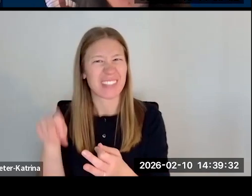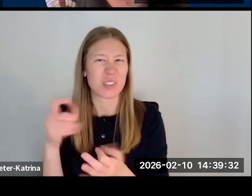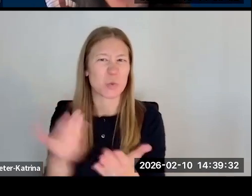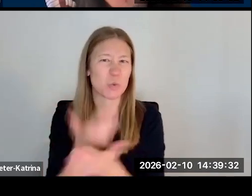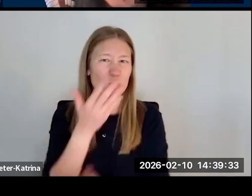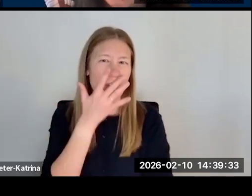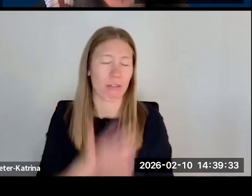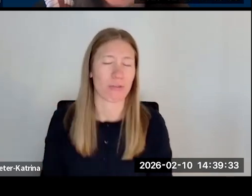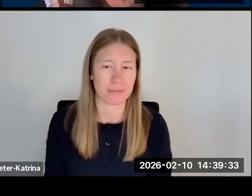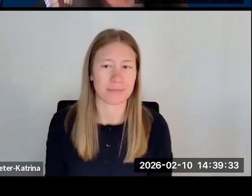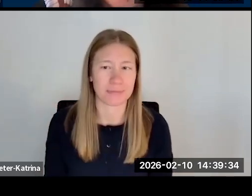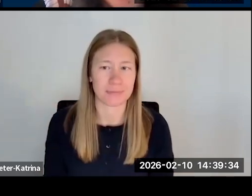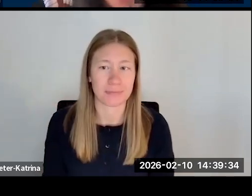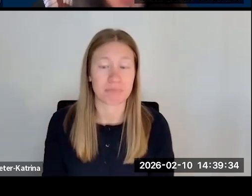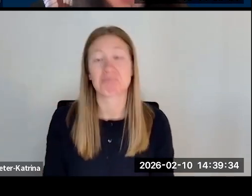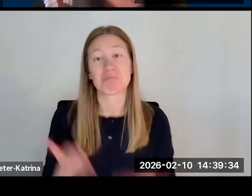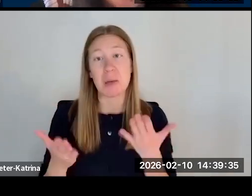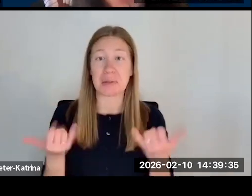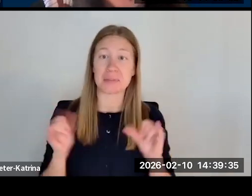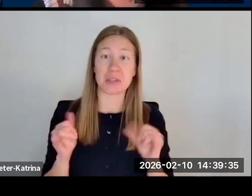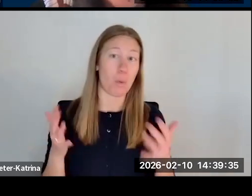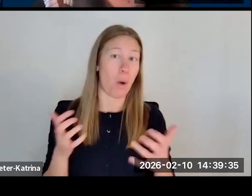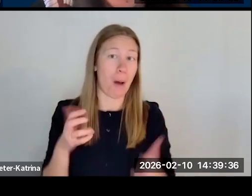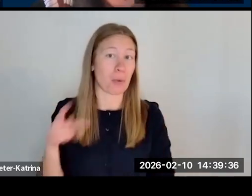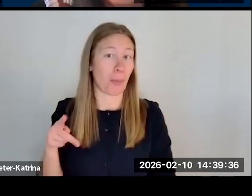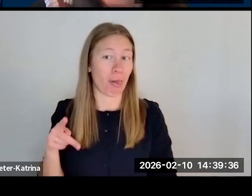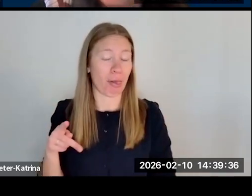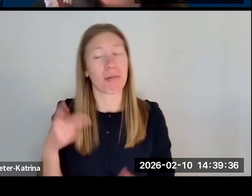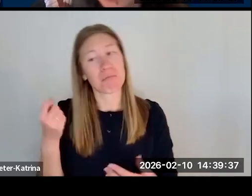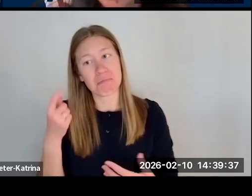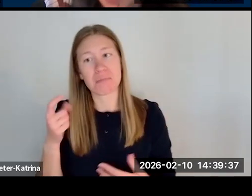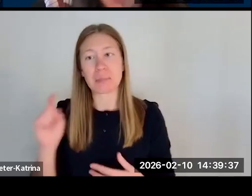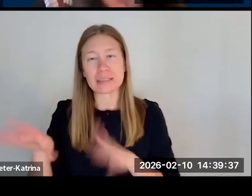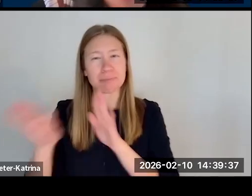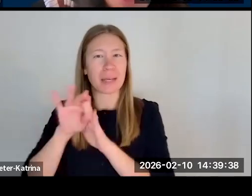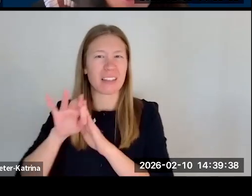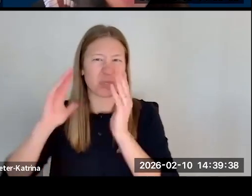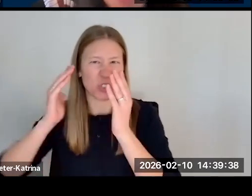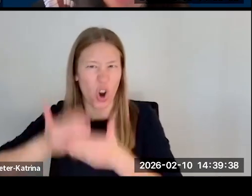So maybe I still want purple, I just need to pick a darker shade of purple.